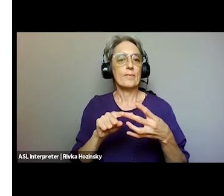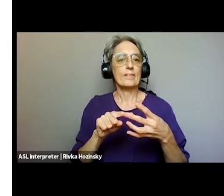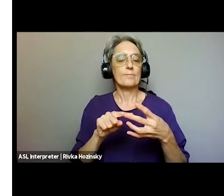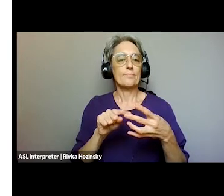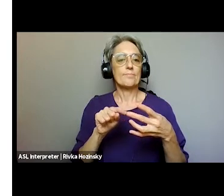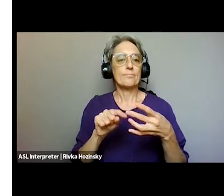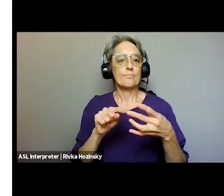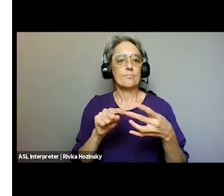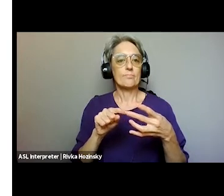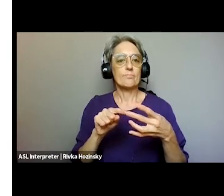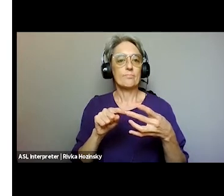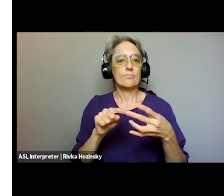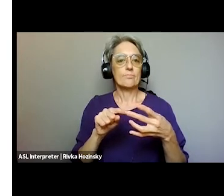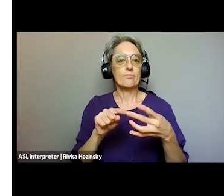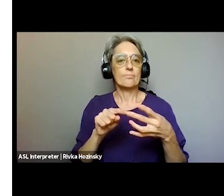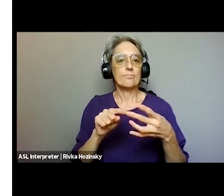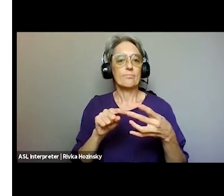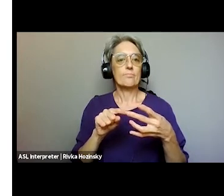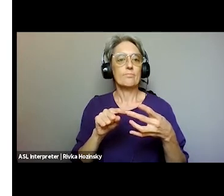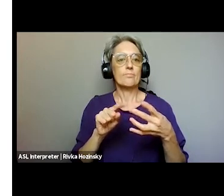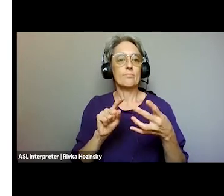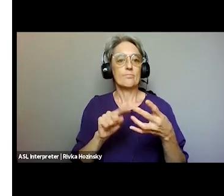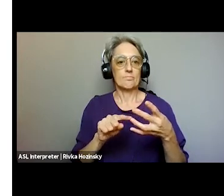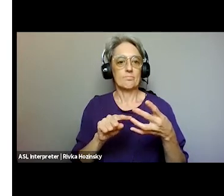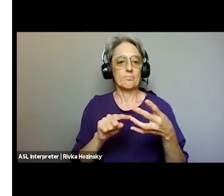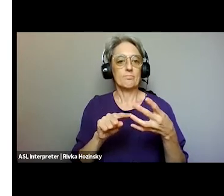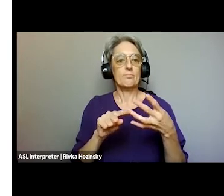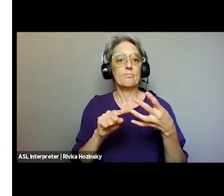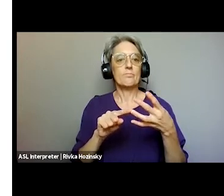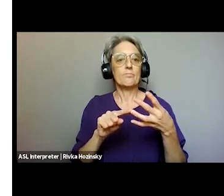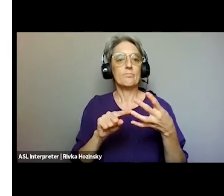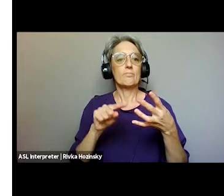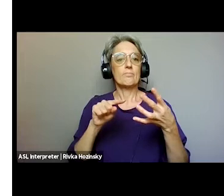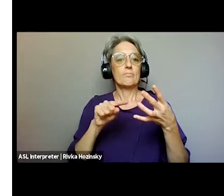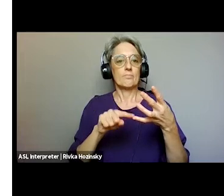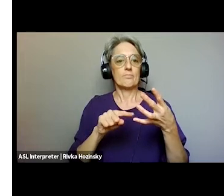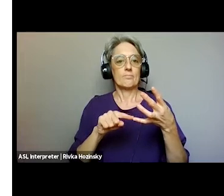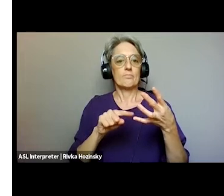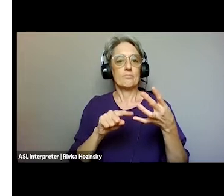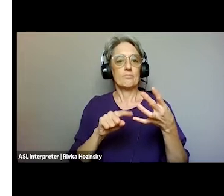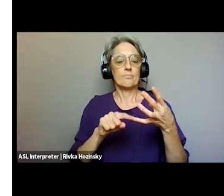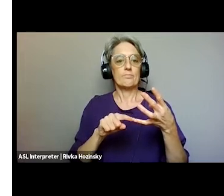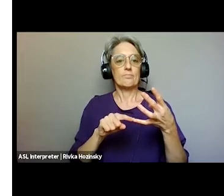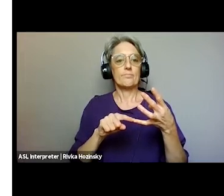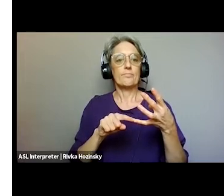period as well as postpartum acute care use. And I’m also going to draw in some of qualitative